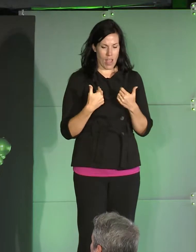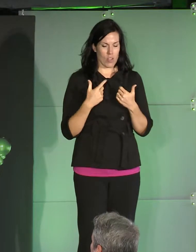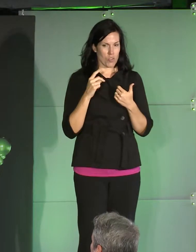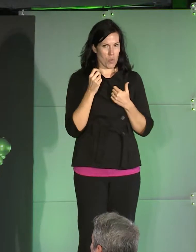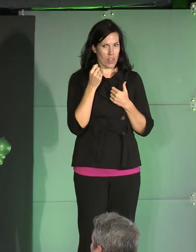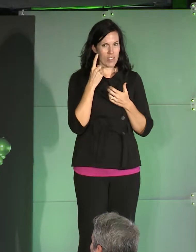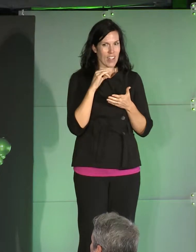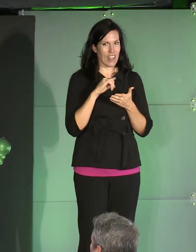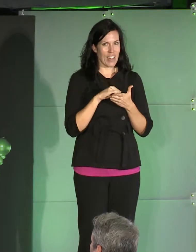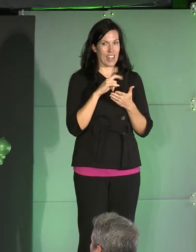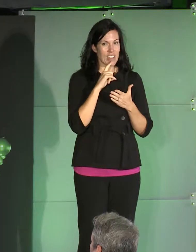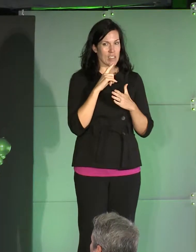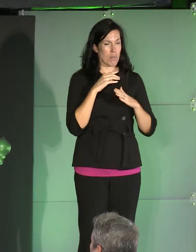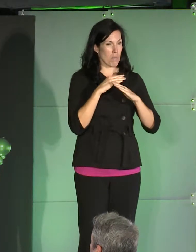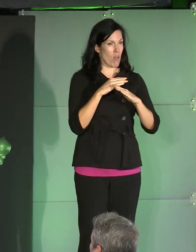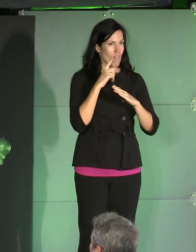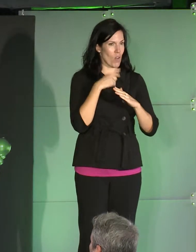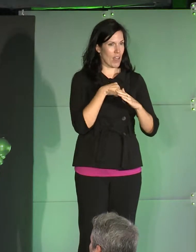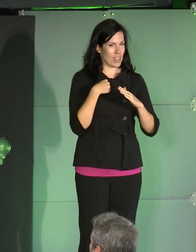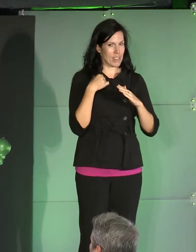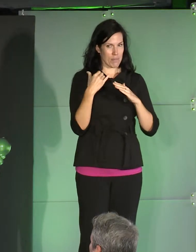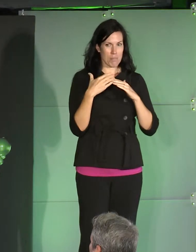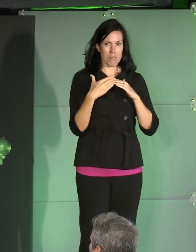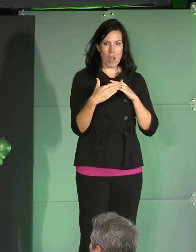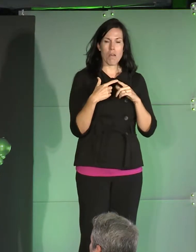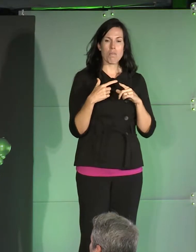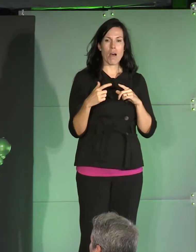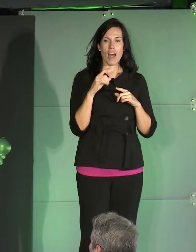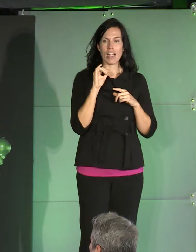be a barrier moving forward. But it is, essentially, the main way